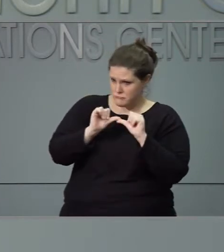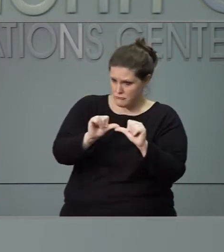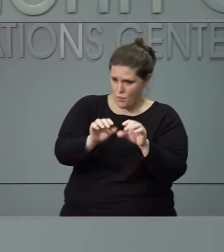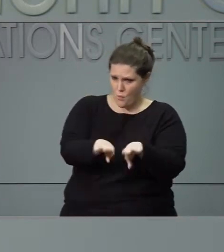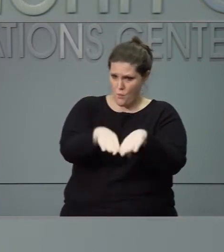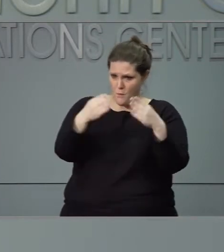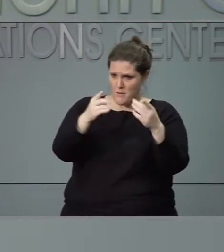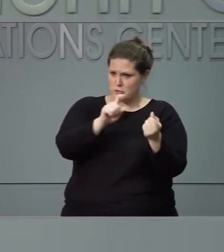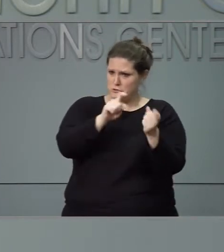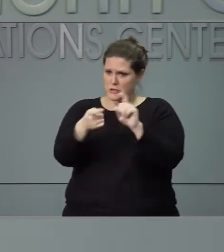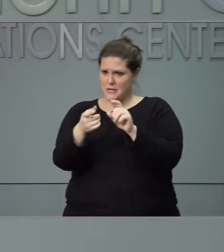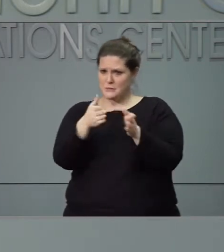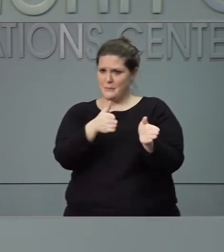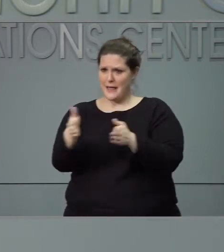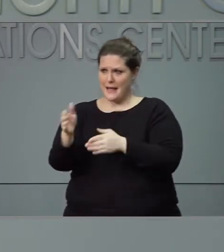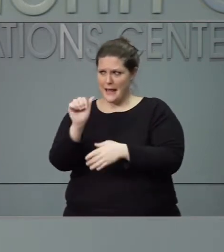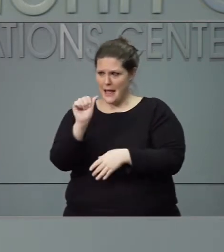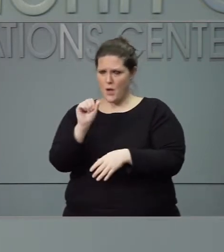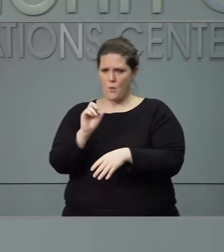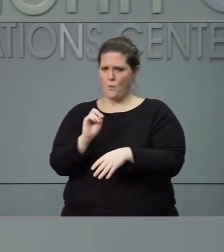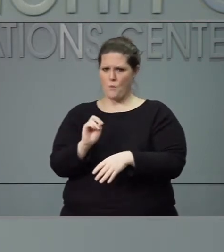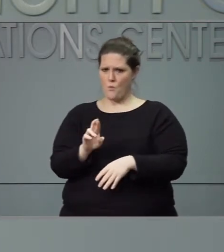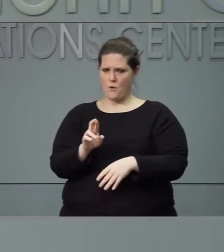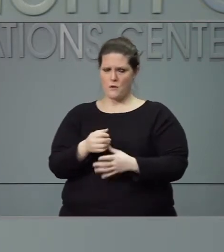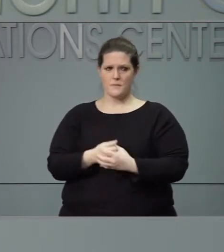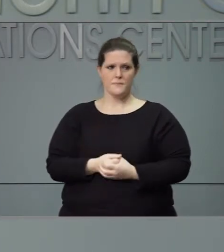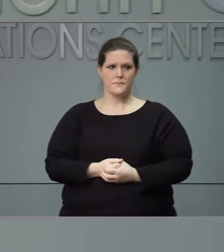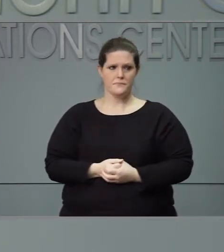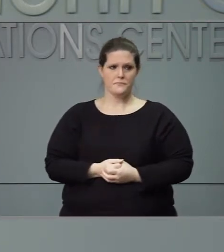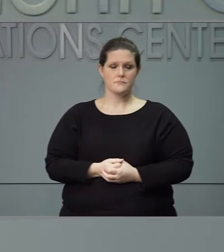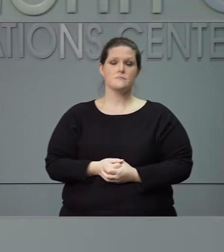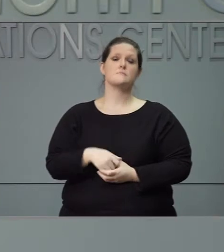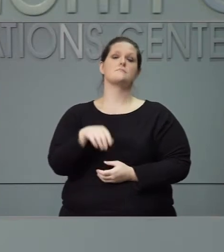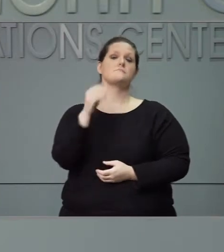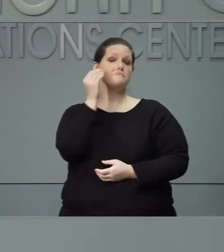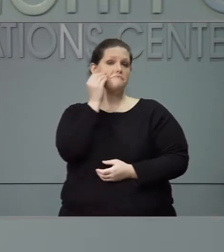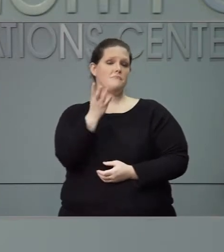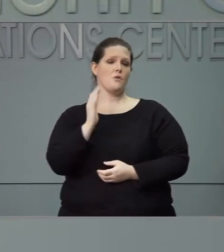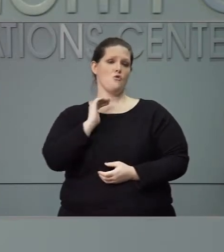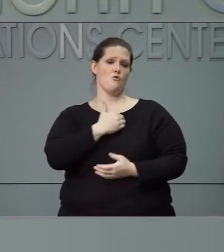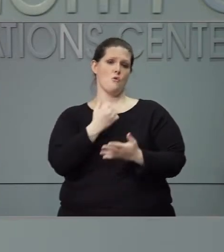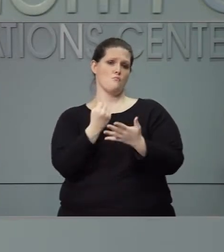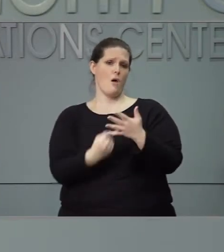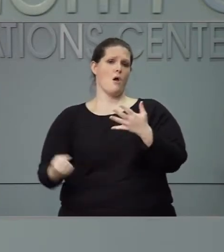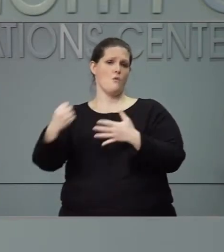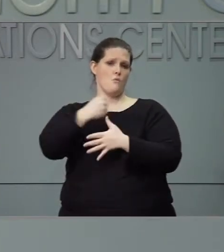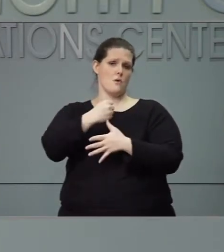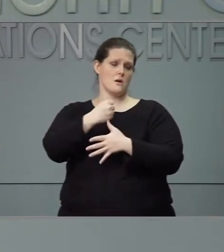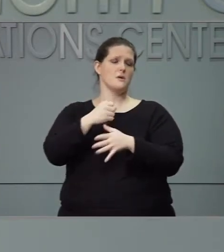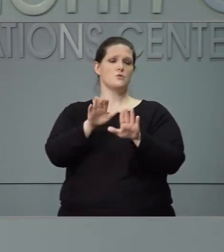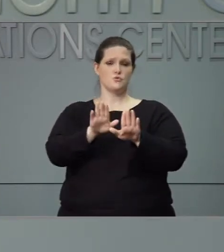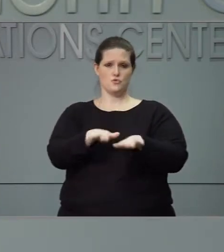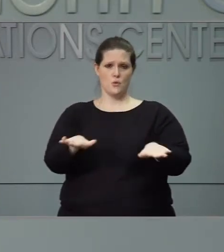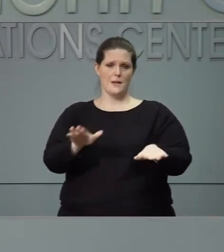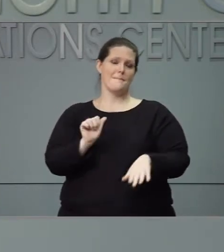SOLUCIÓN PARA TODO .